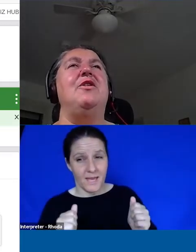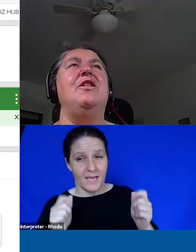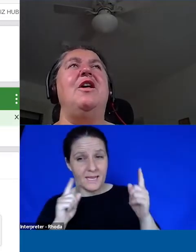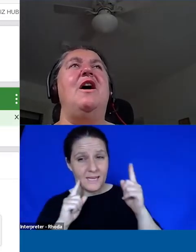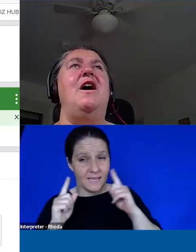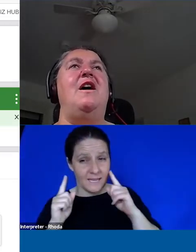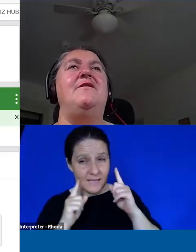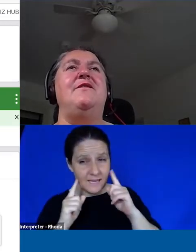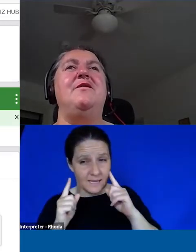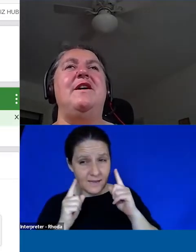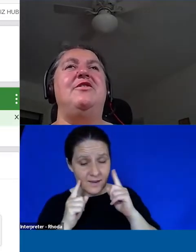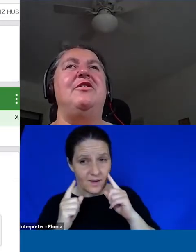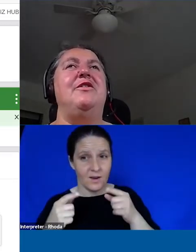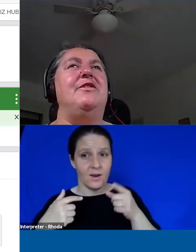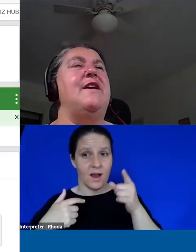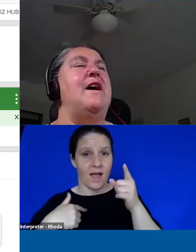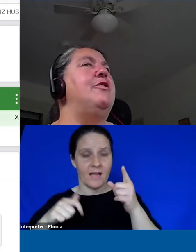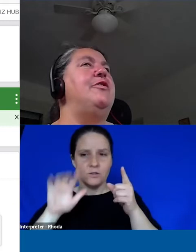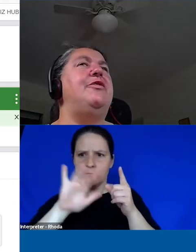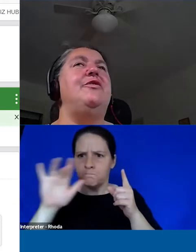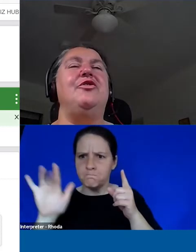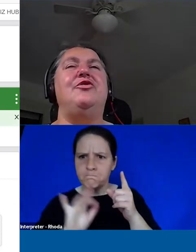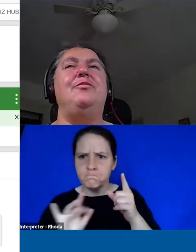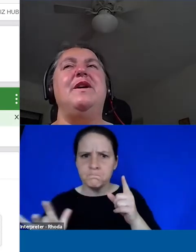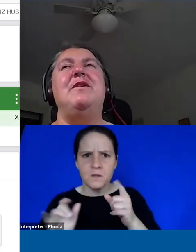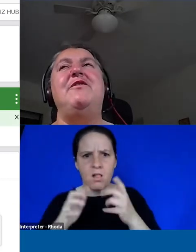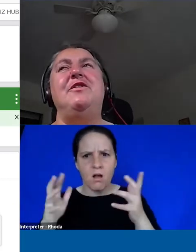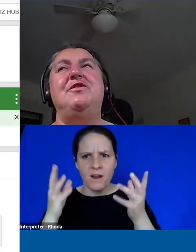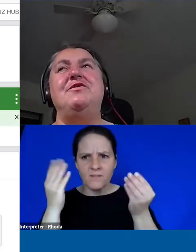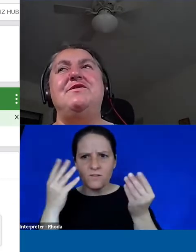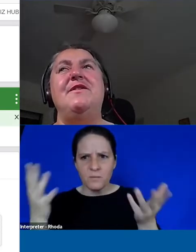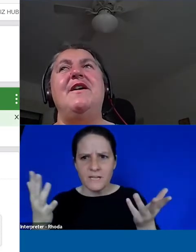a lot of information that was just pick my filters.